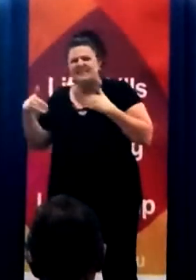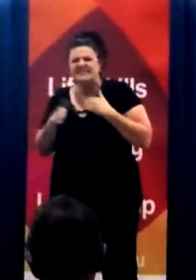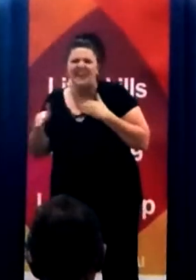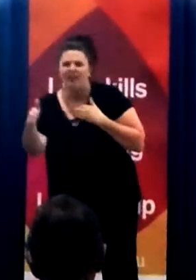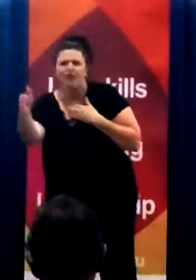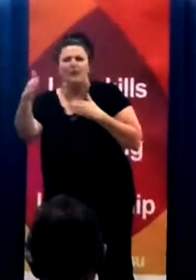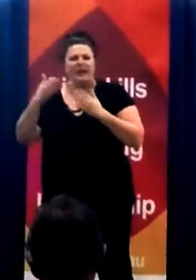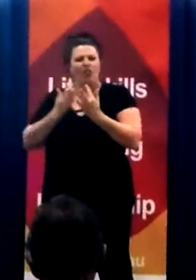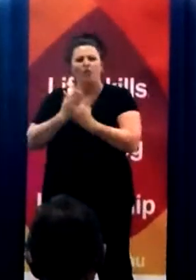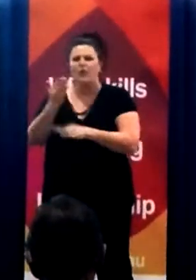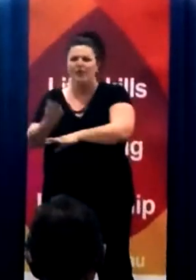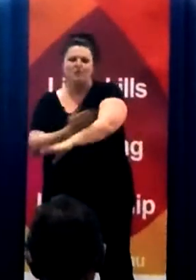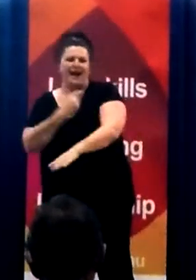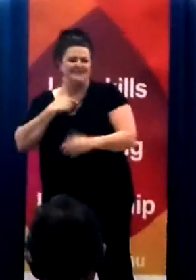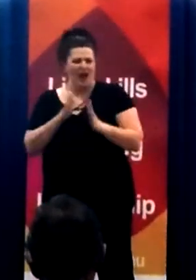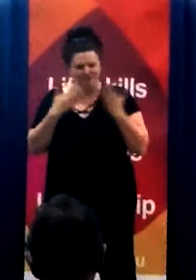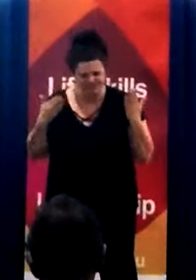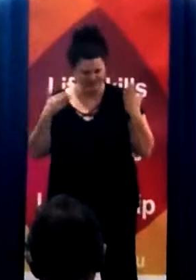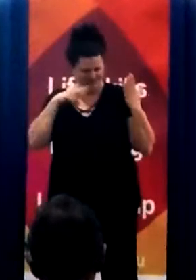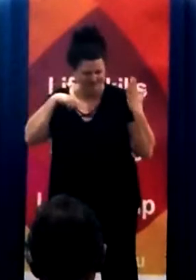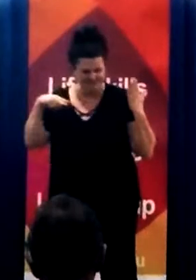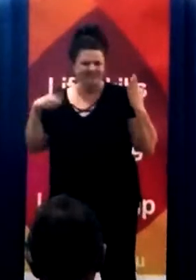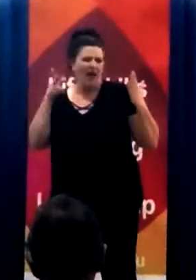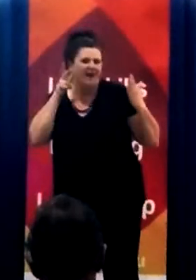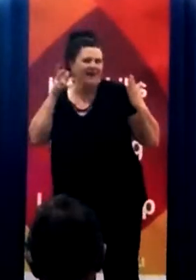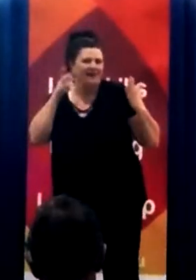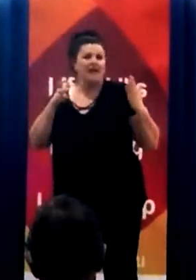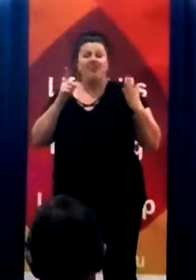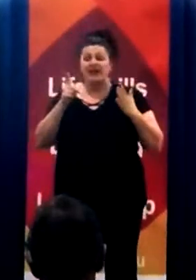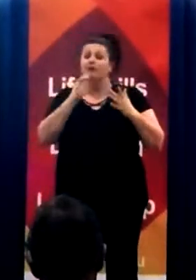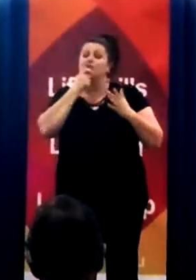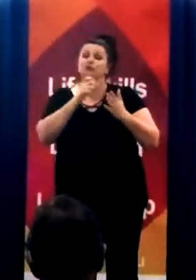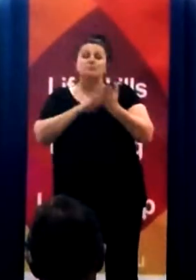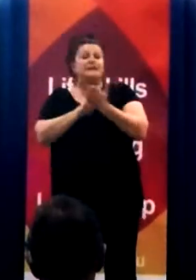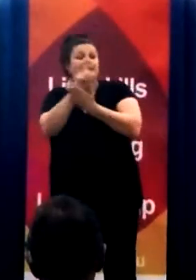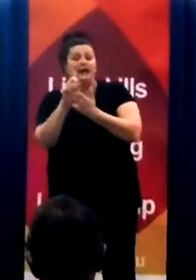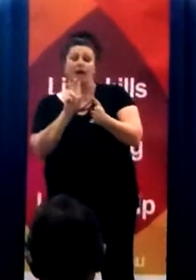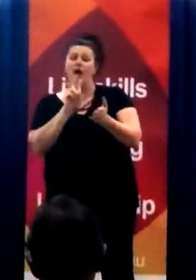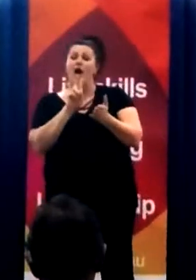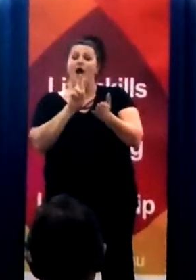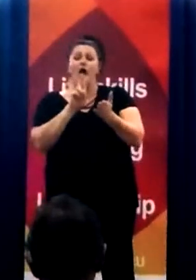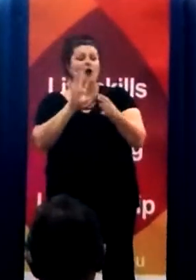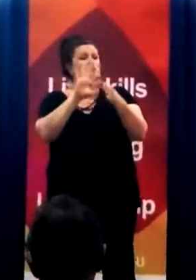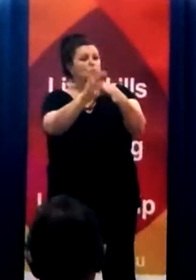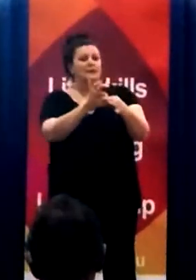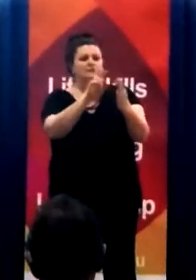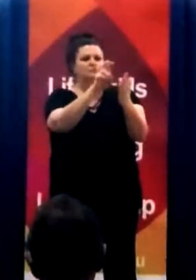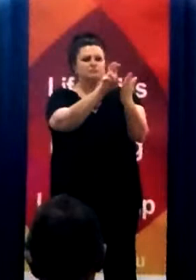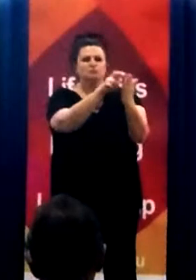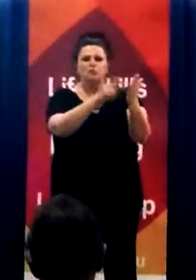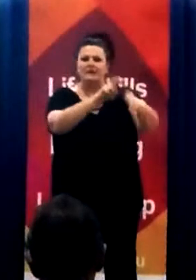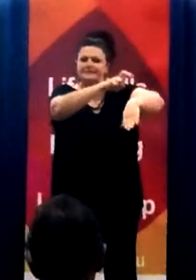A few months later, I enrolled at Central TAFE and started a Diploma of Auslan.